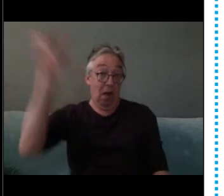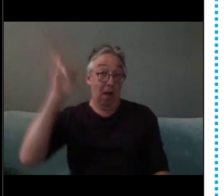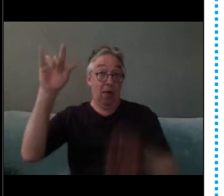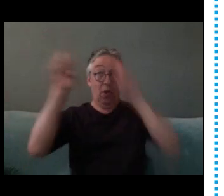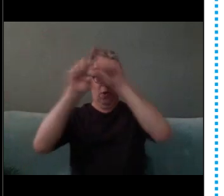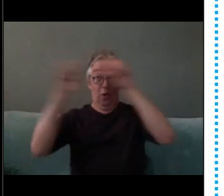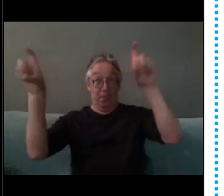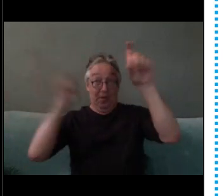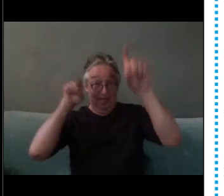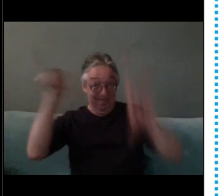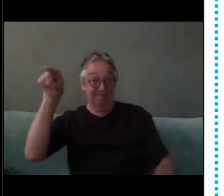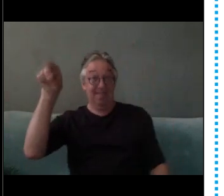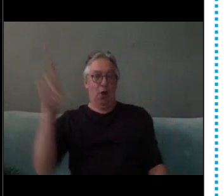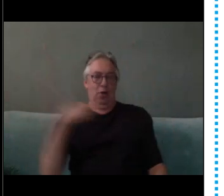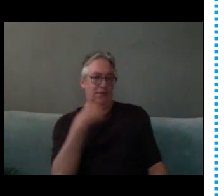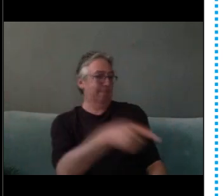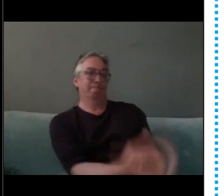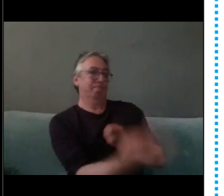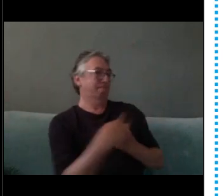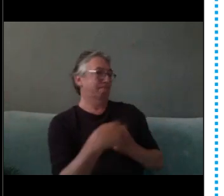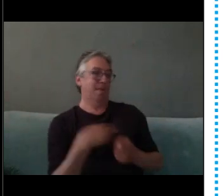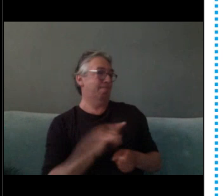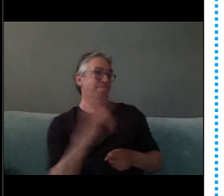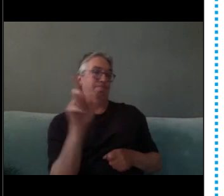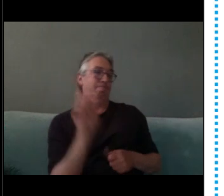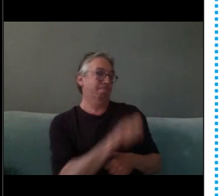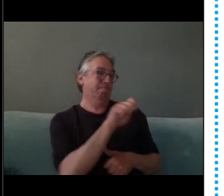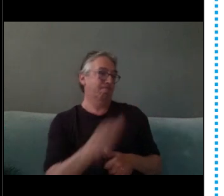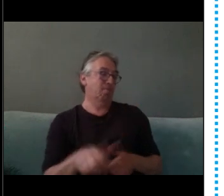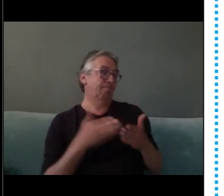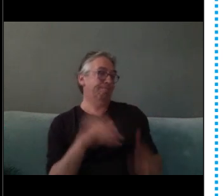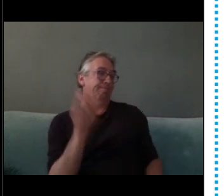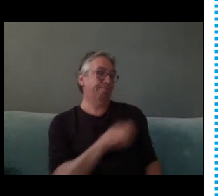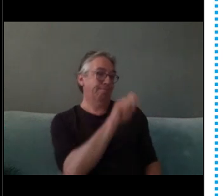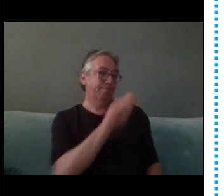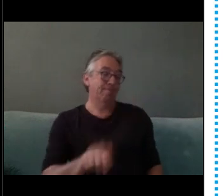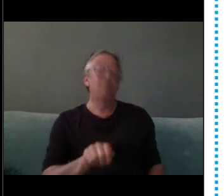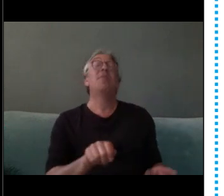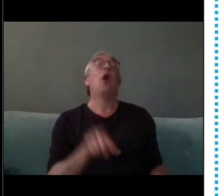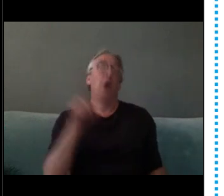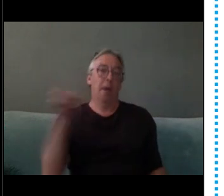But many services have special offers now because of the situation.